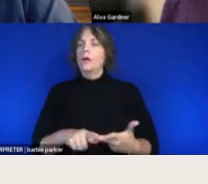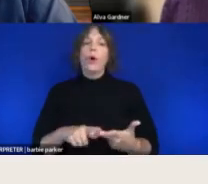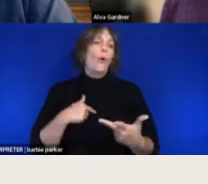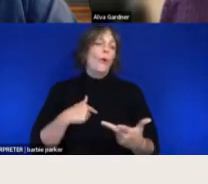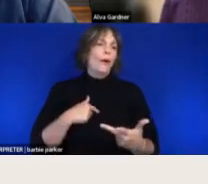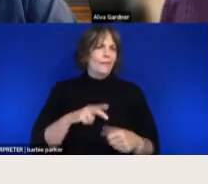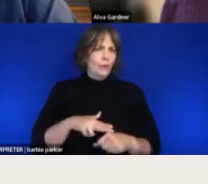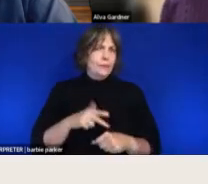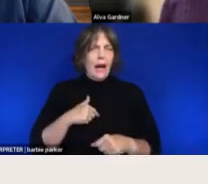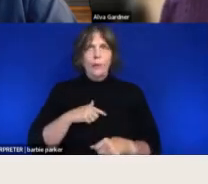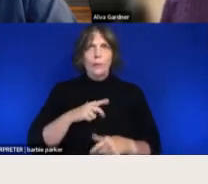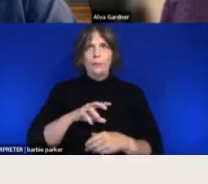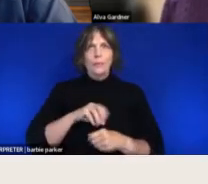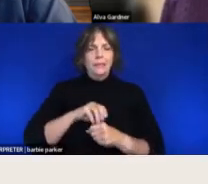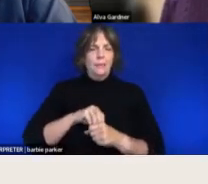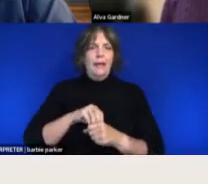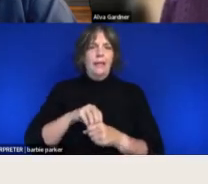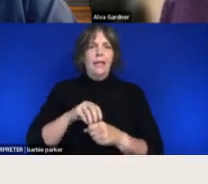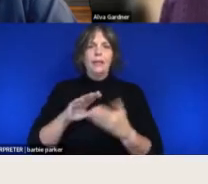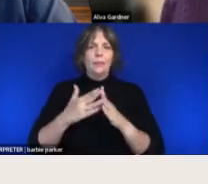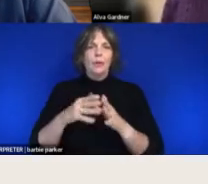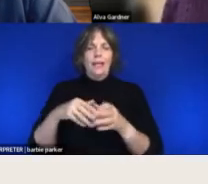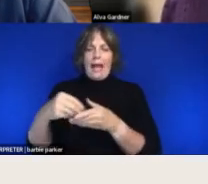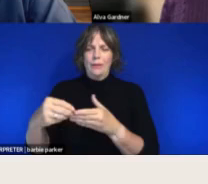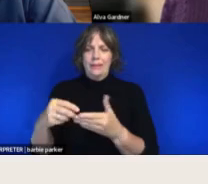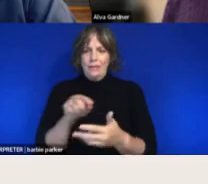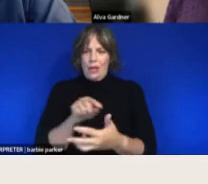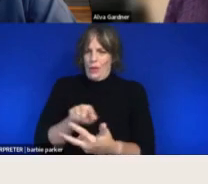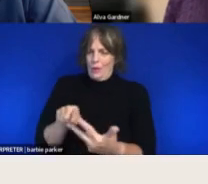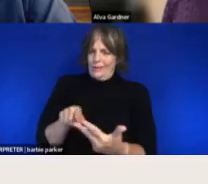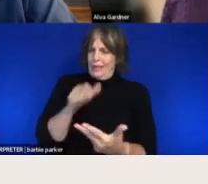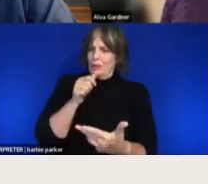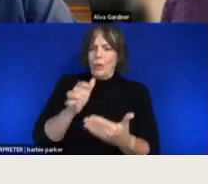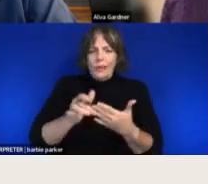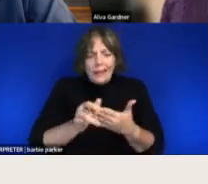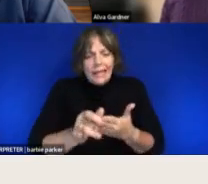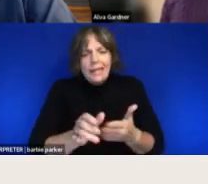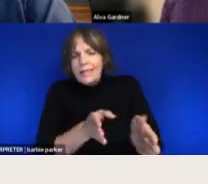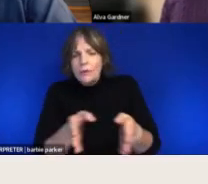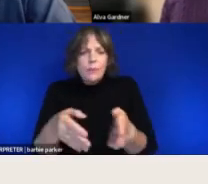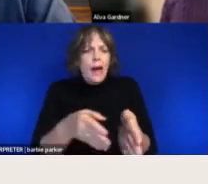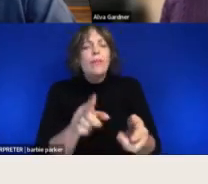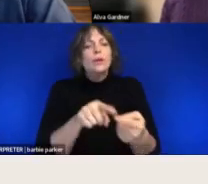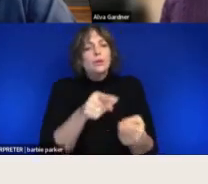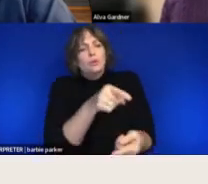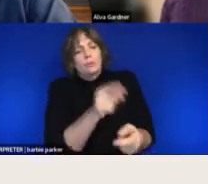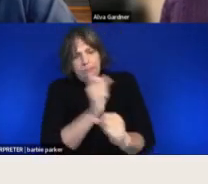outings. That doesn't lead down a path to what the person wants, because it doesn't even identify